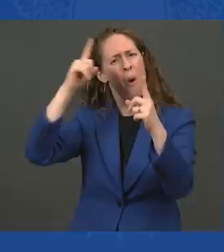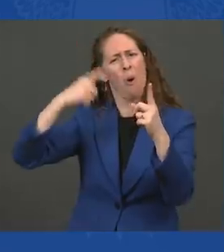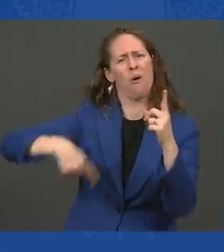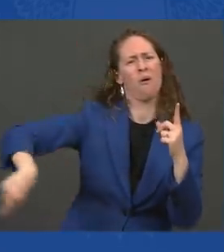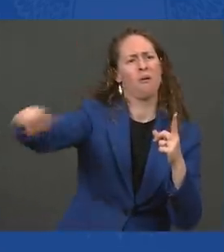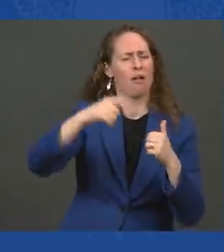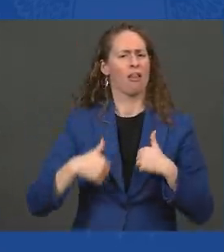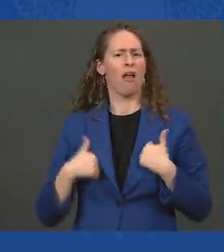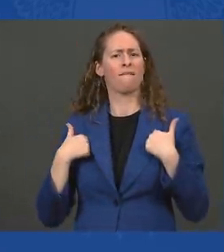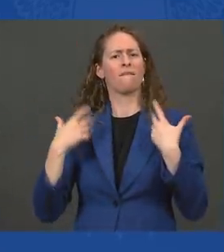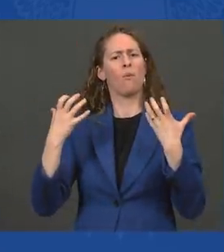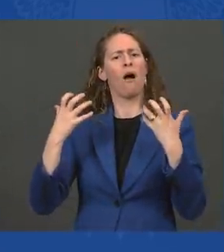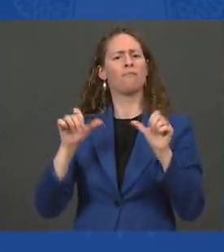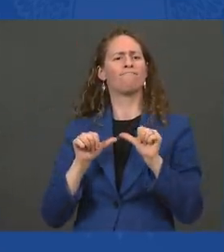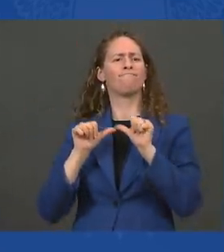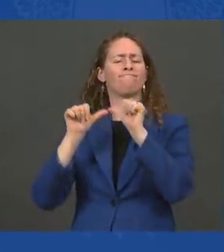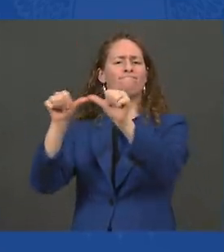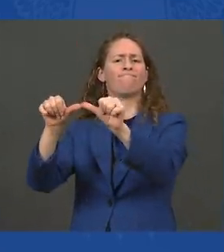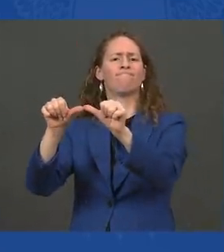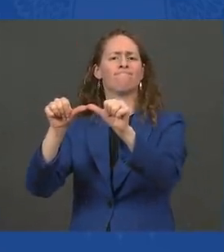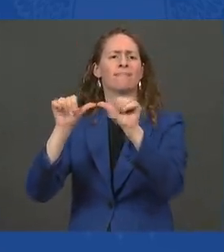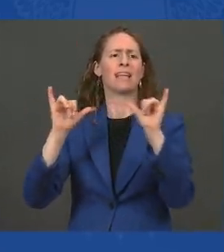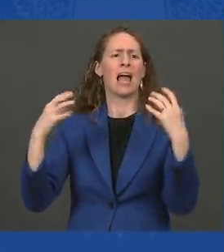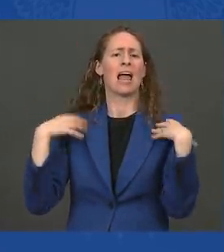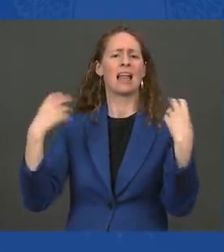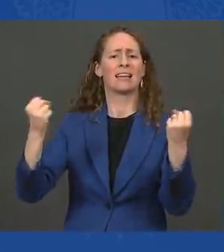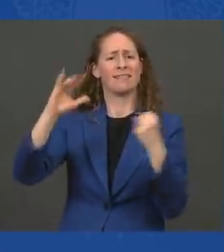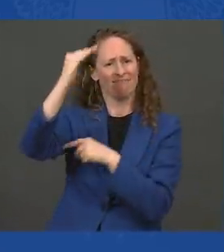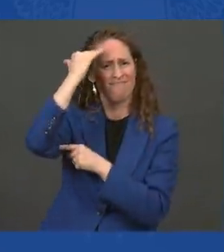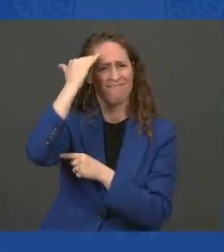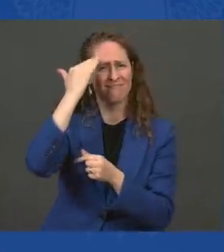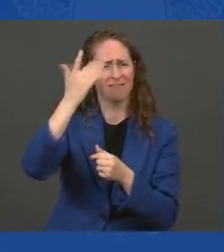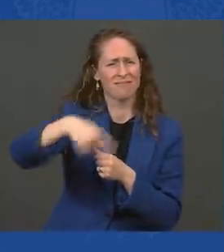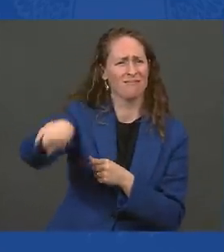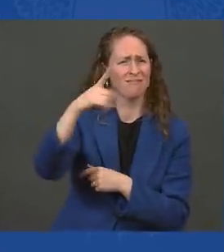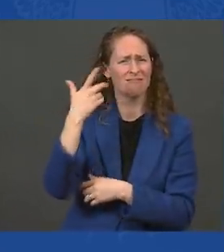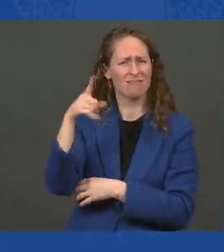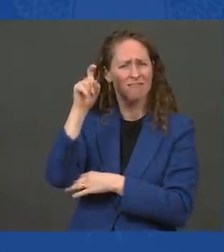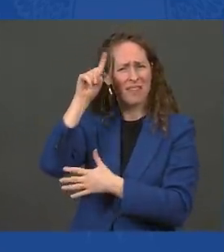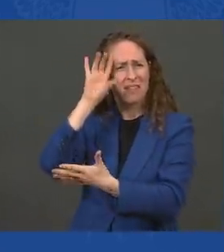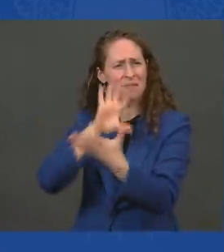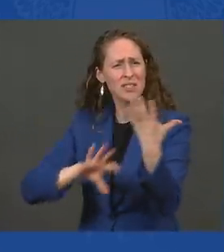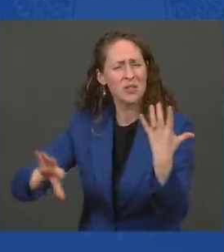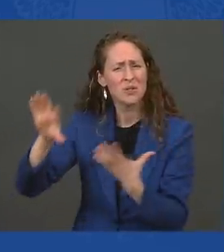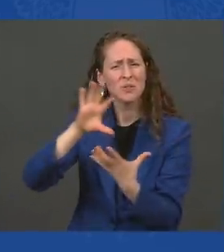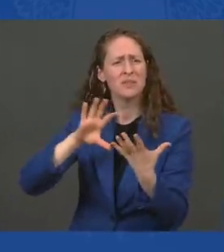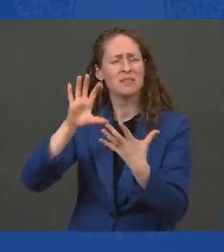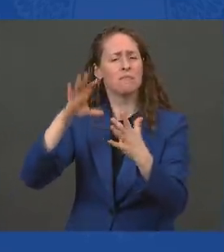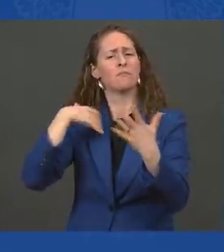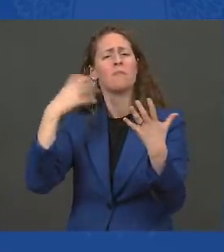let me close with this simple message: If you are vaccinated but still worried about the new variant,